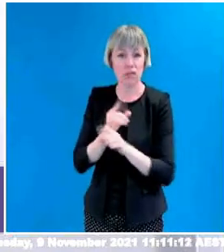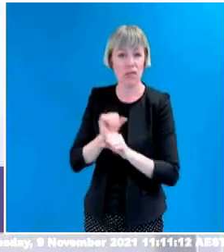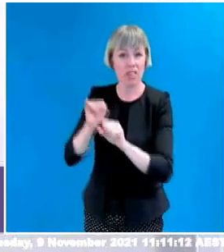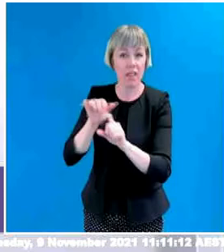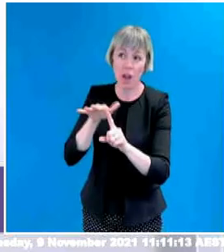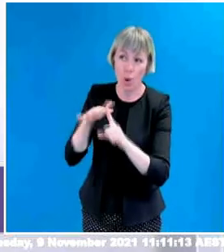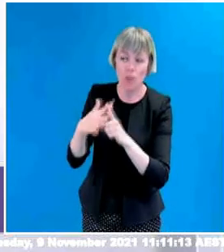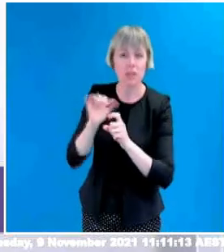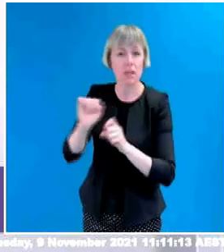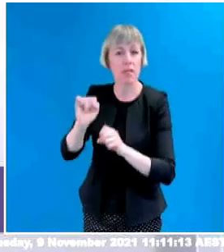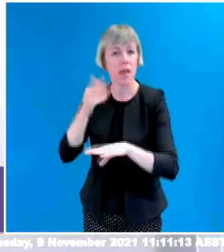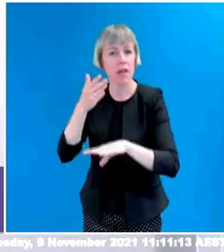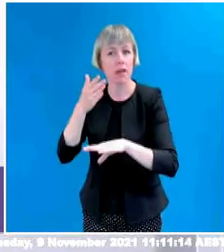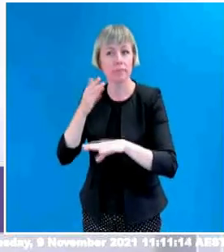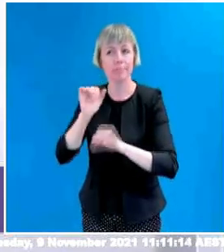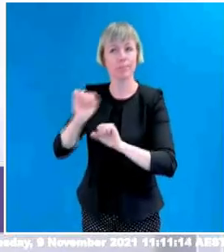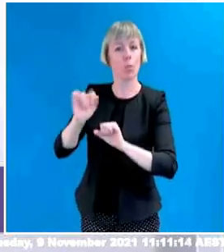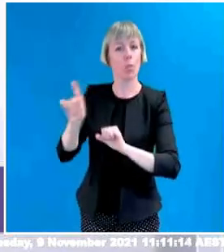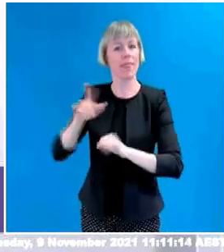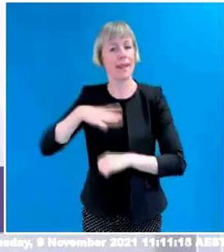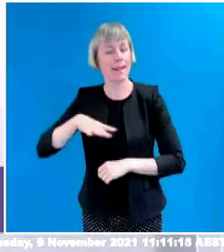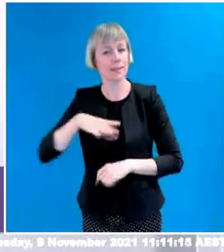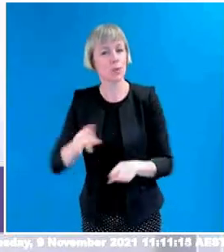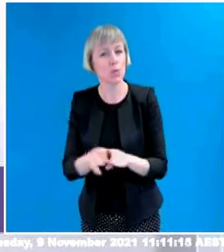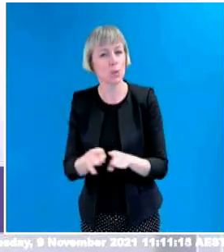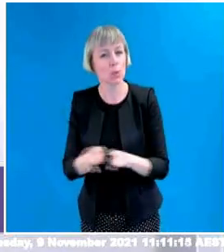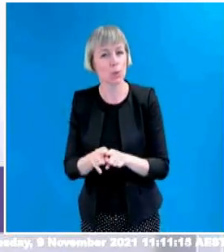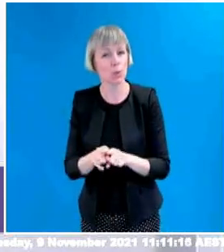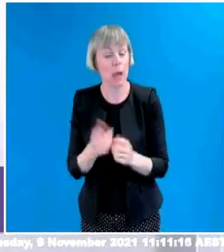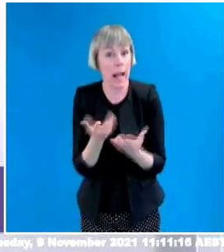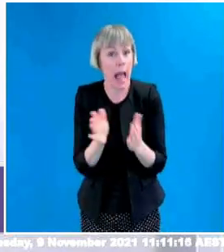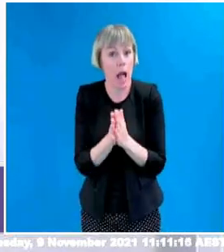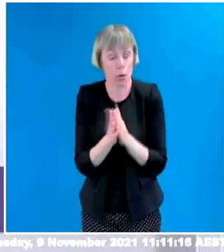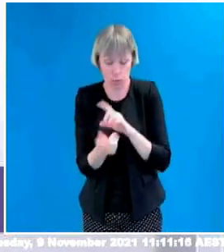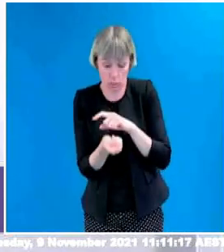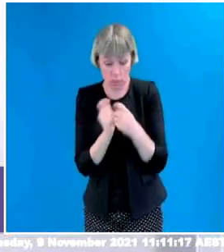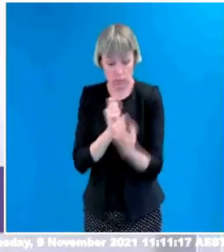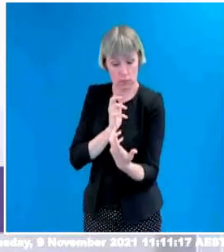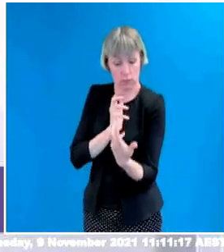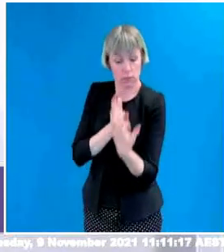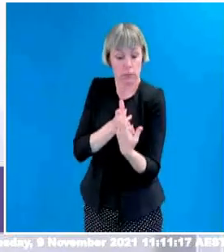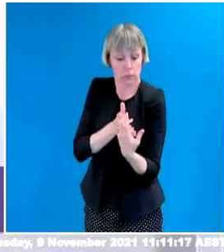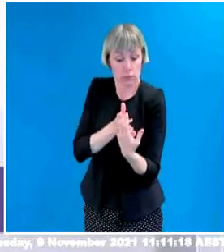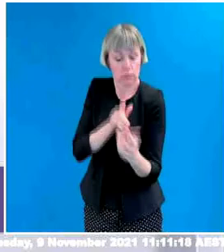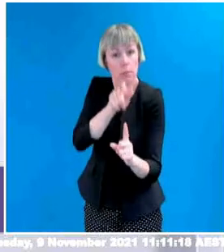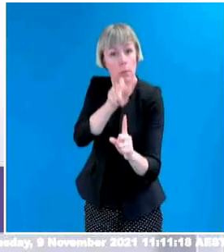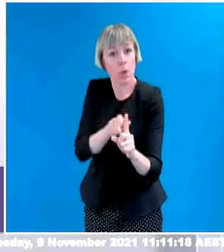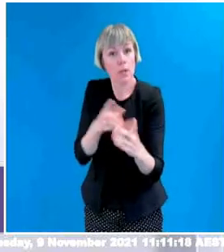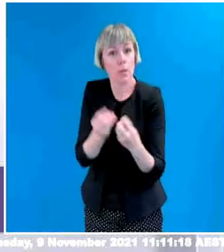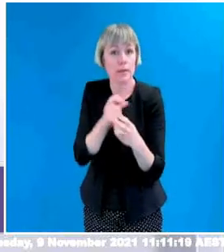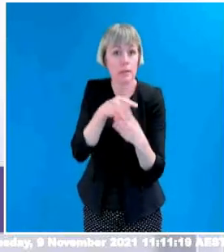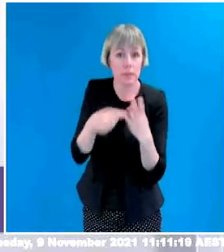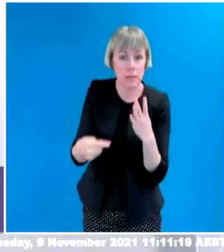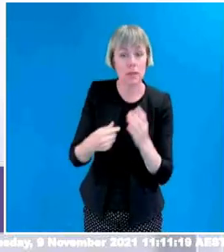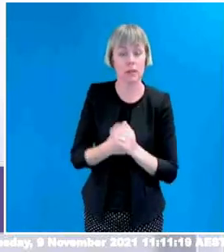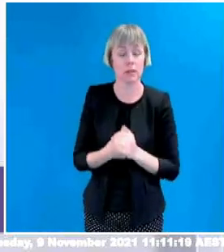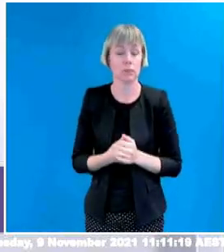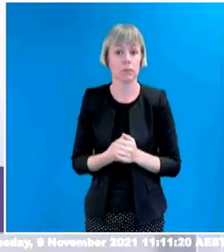So concepts around reasonable accommodation or how you might apply the rights of persons with disabilities are not set out in the